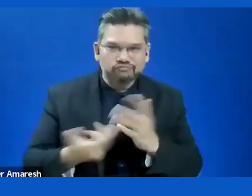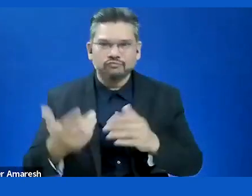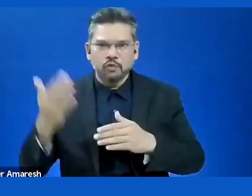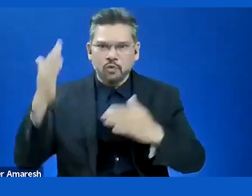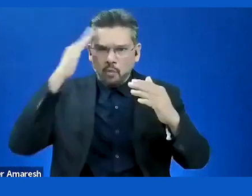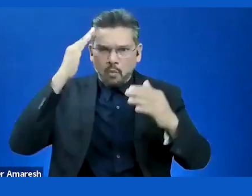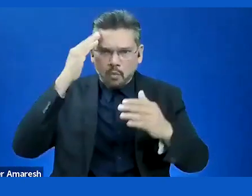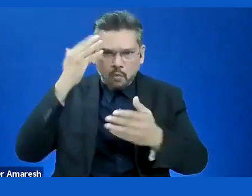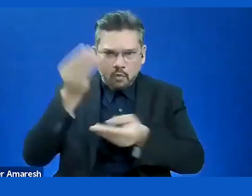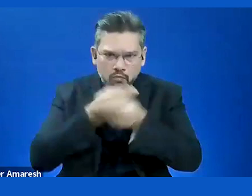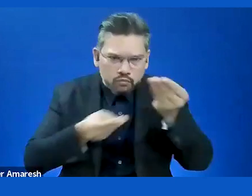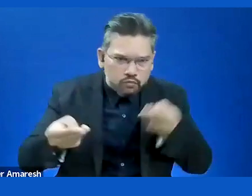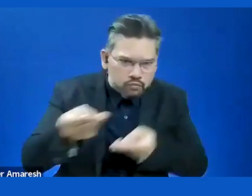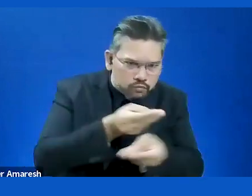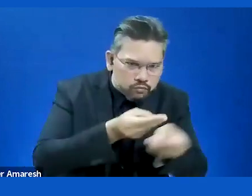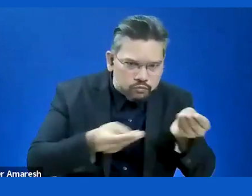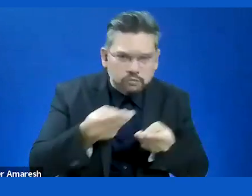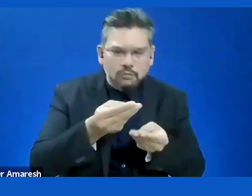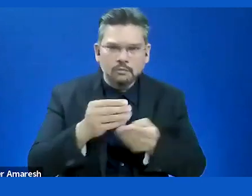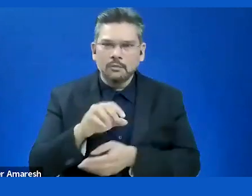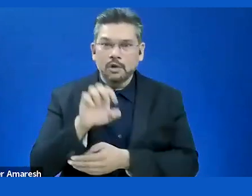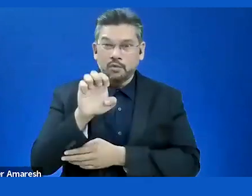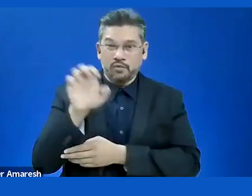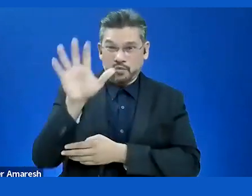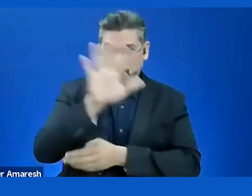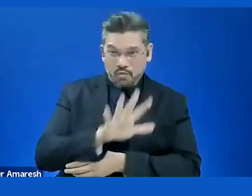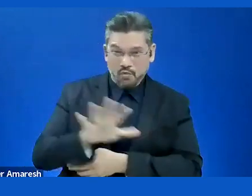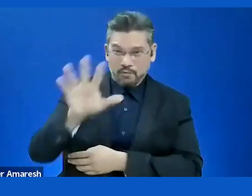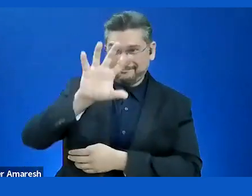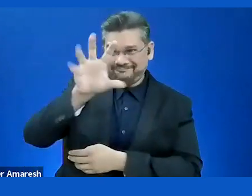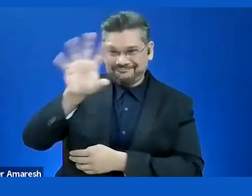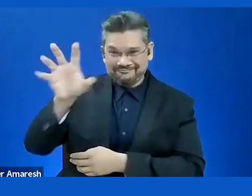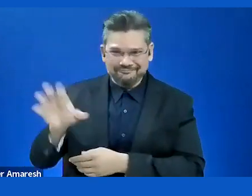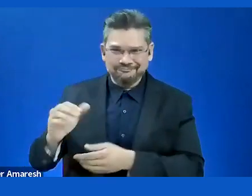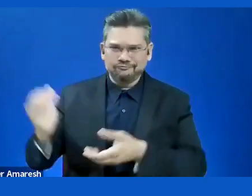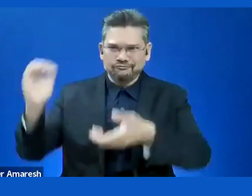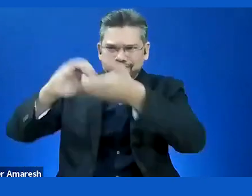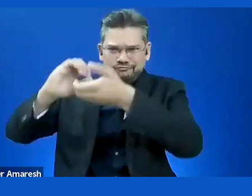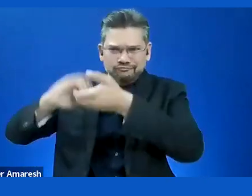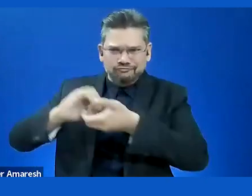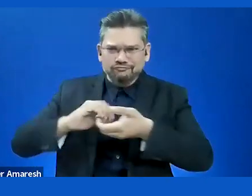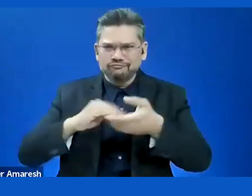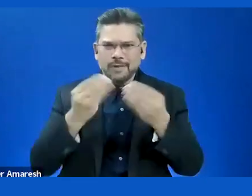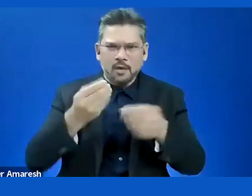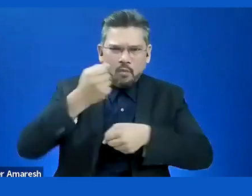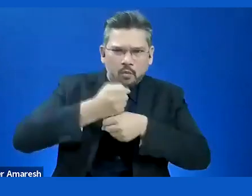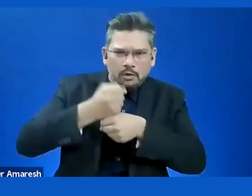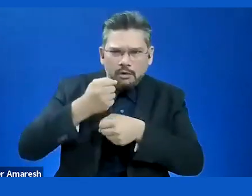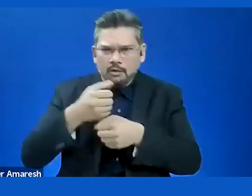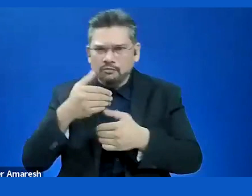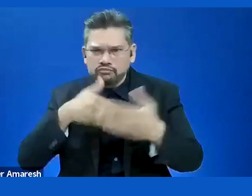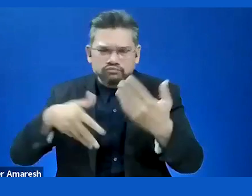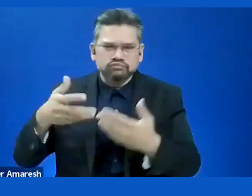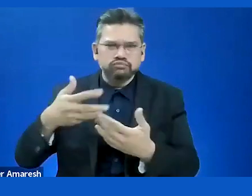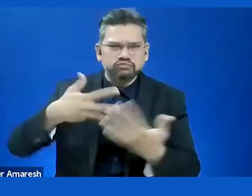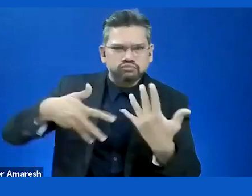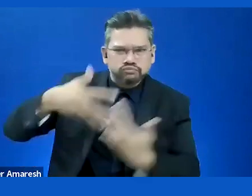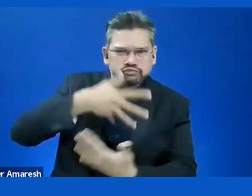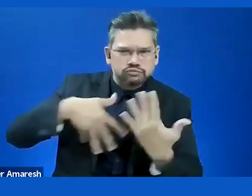to work on a topical theme, artificial intelligence and accessibility. That is